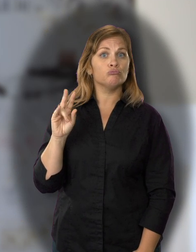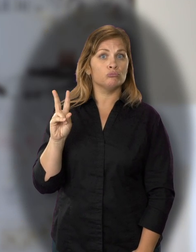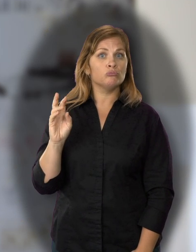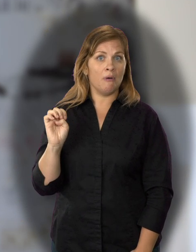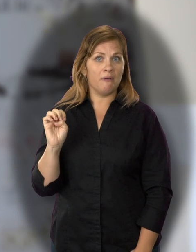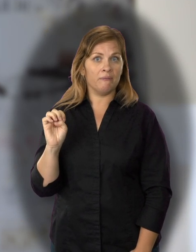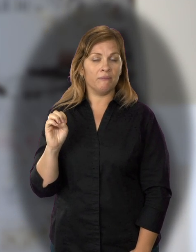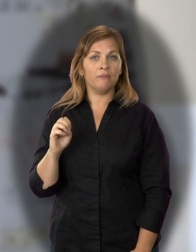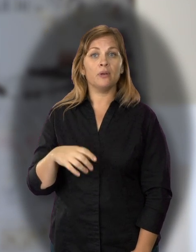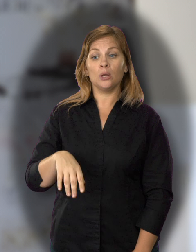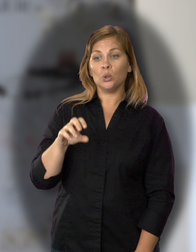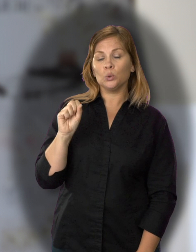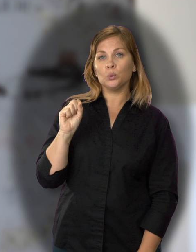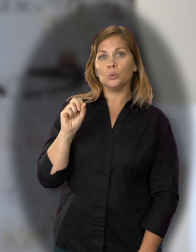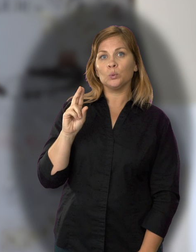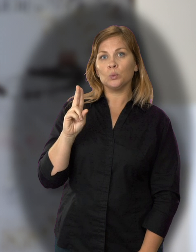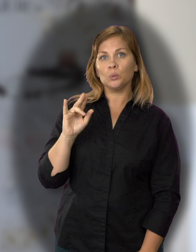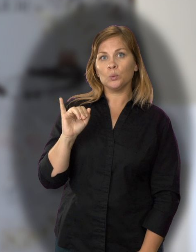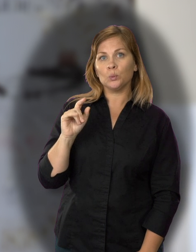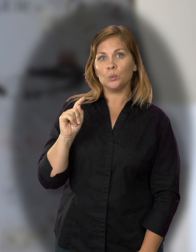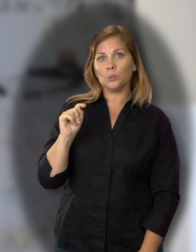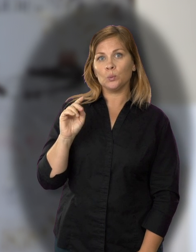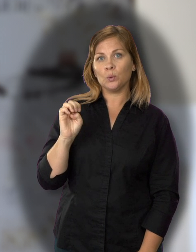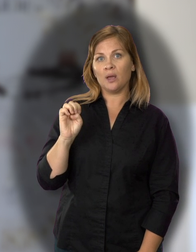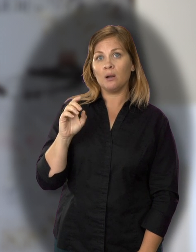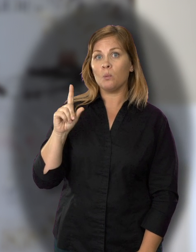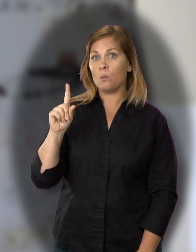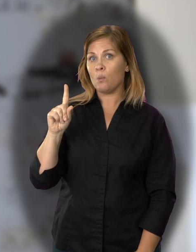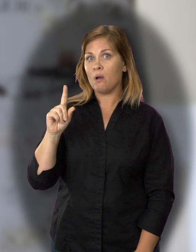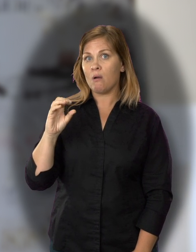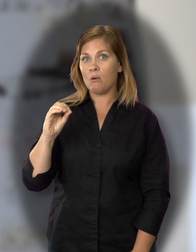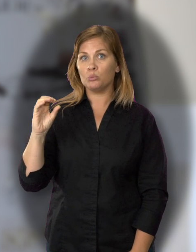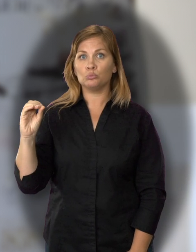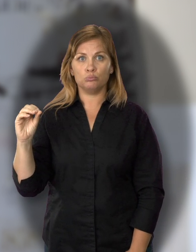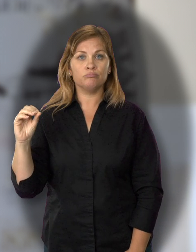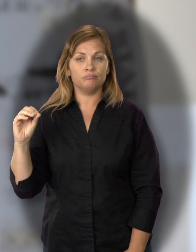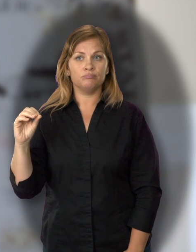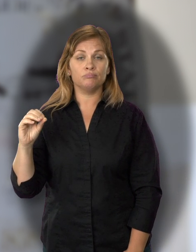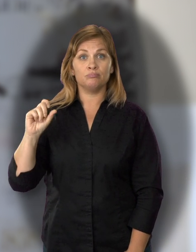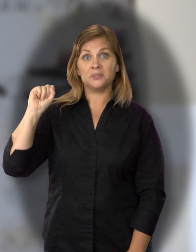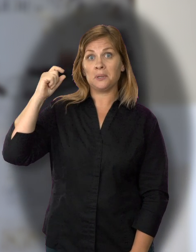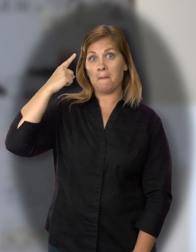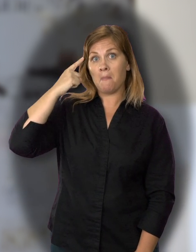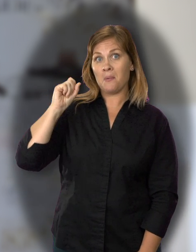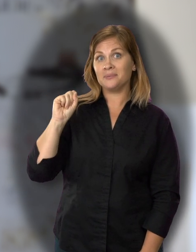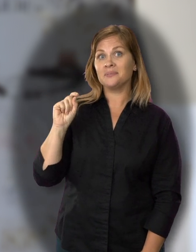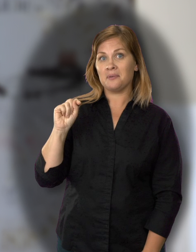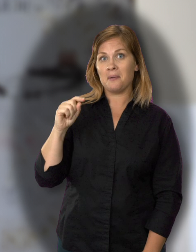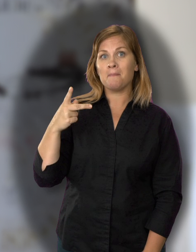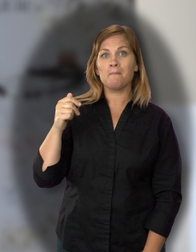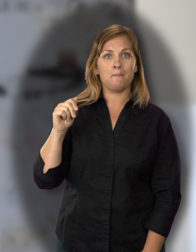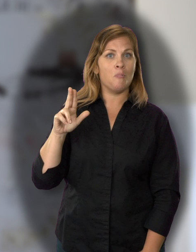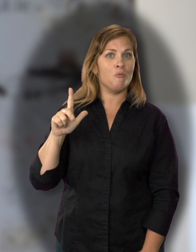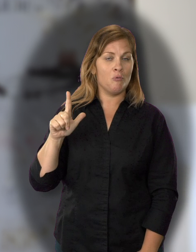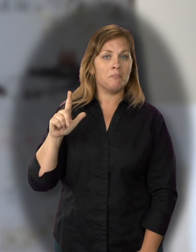Minnesota Secretary of State 60 Empire Drive, Suite 100